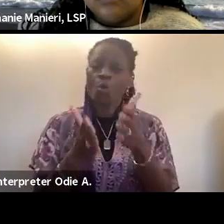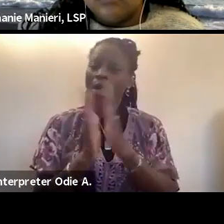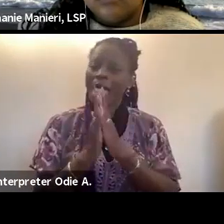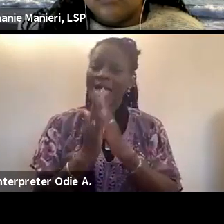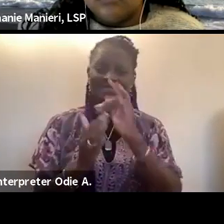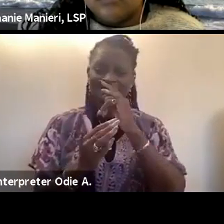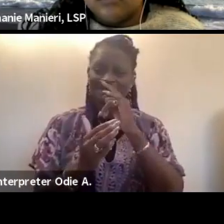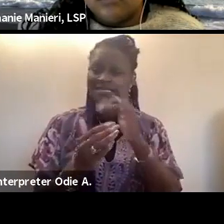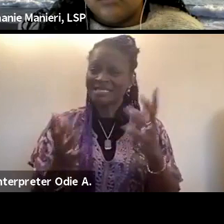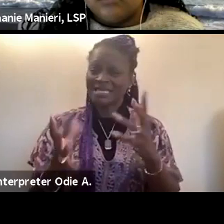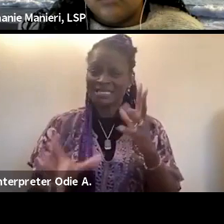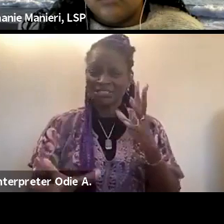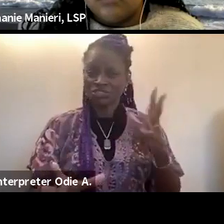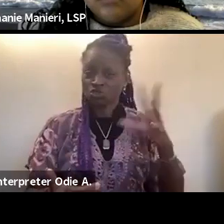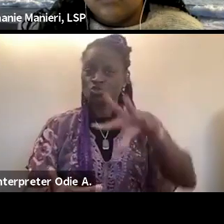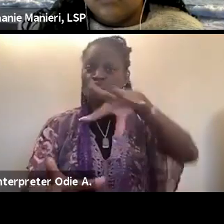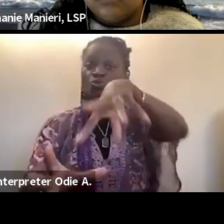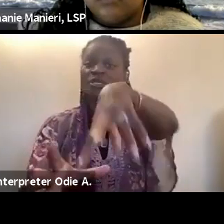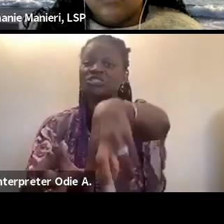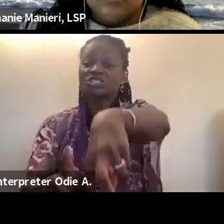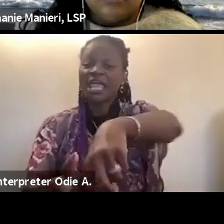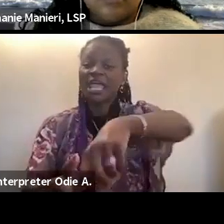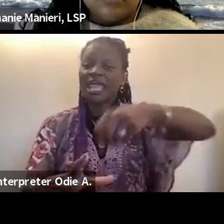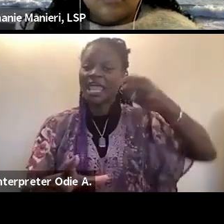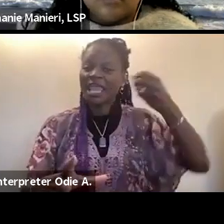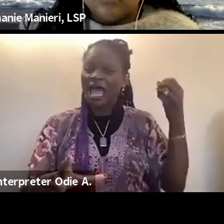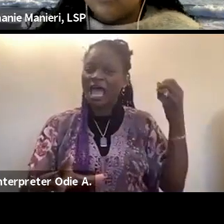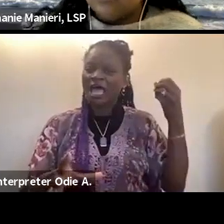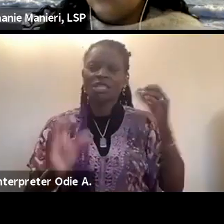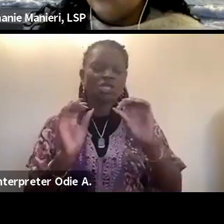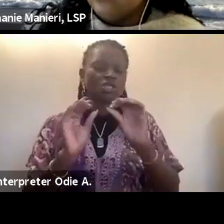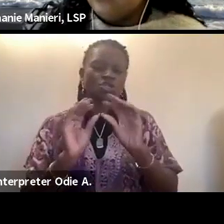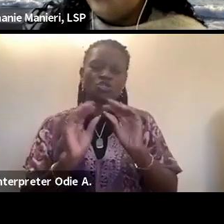consider handing out individually wrapped treats or placing them on a table.